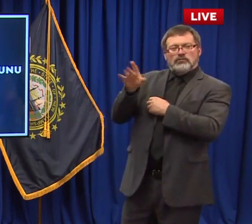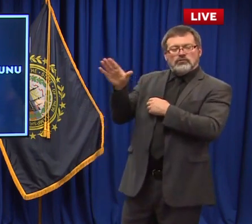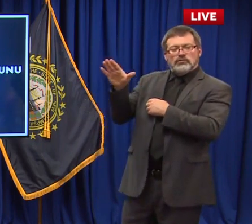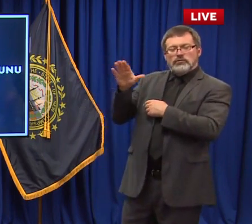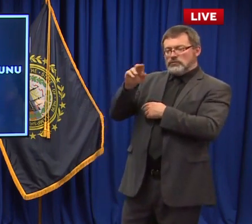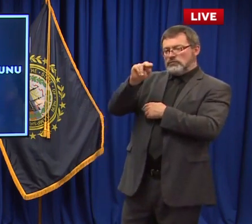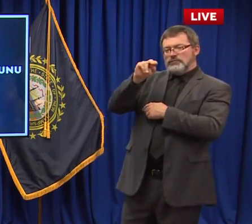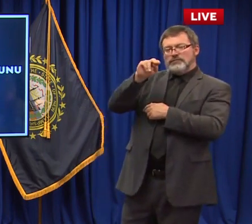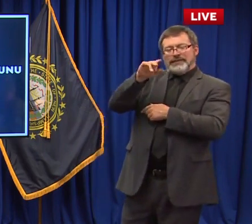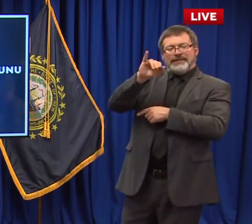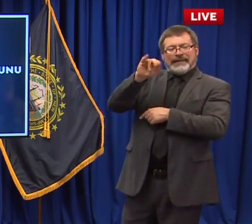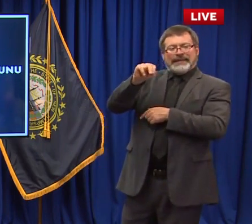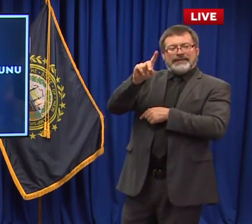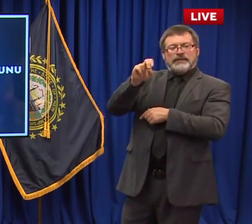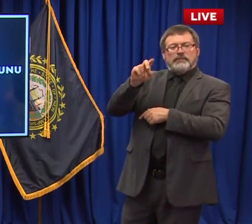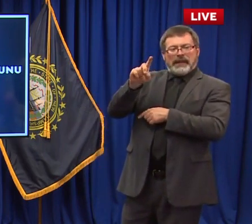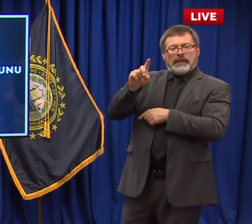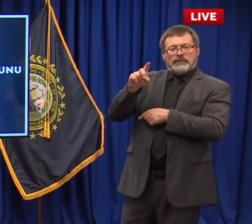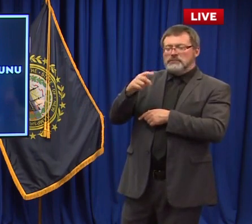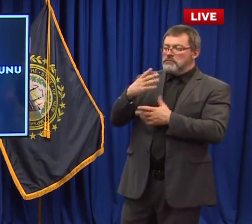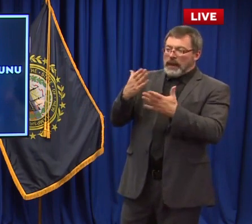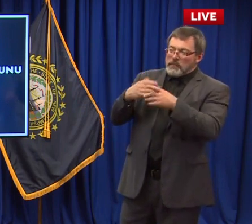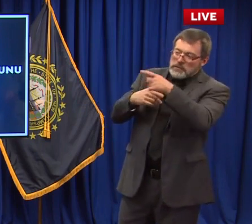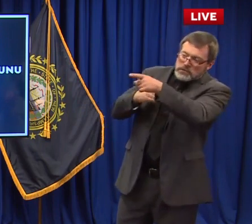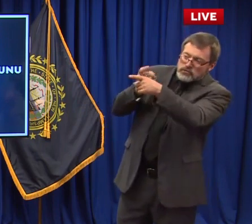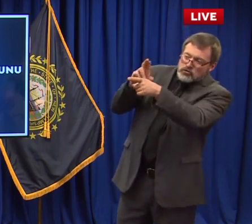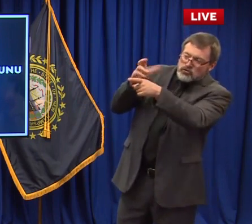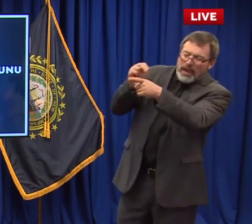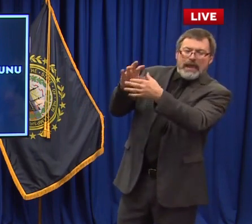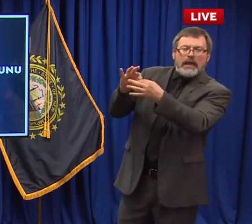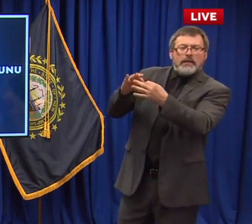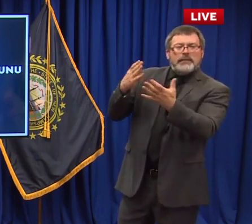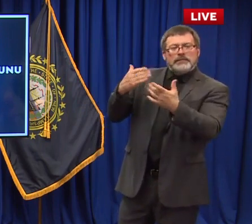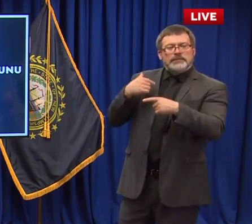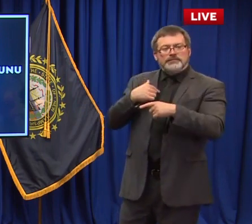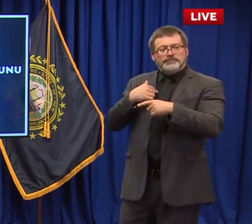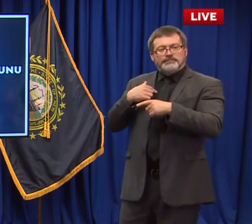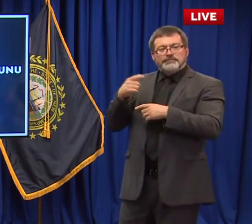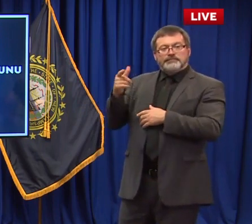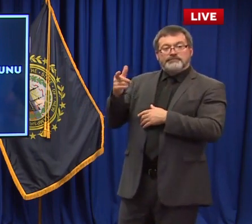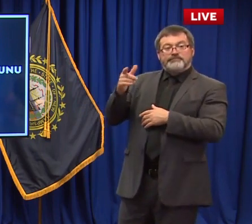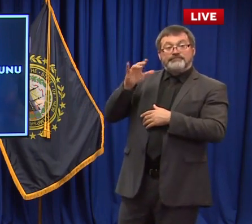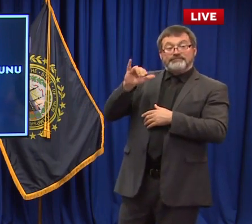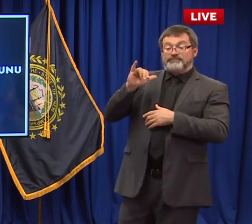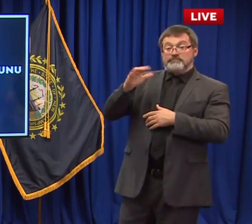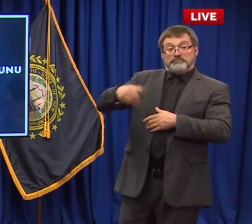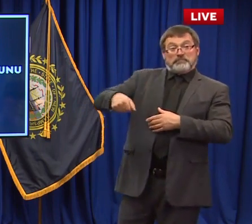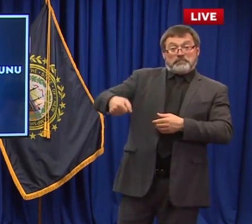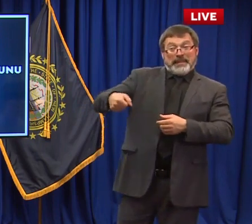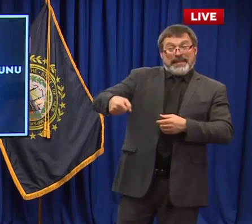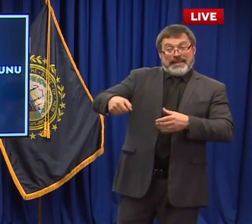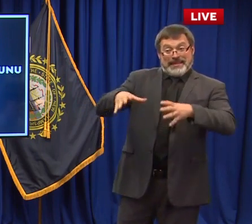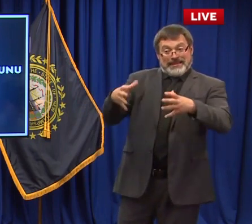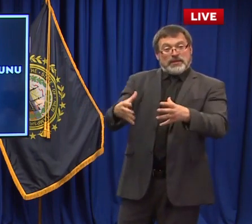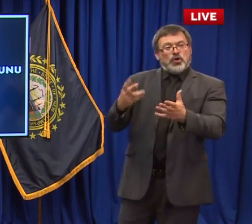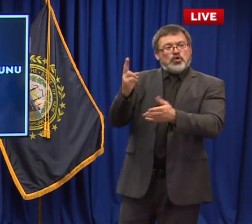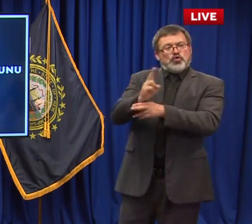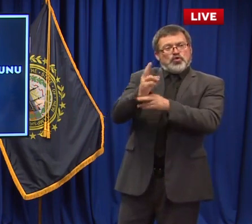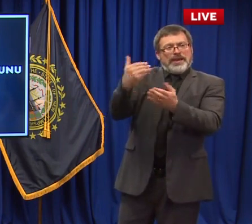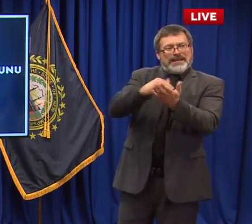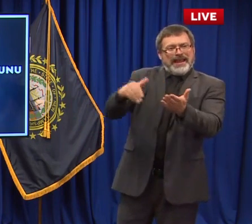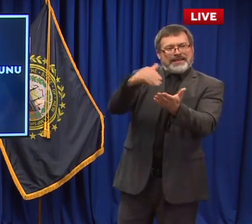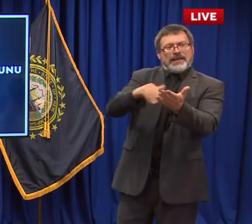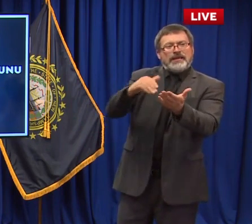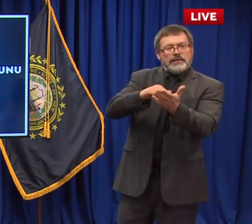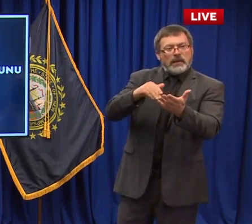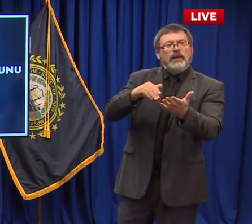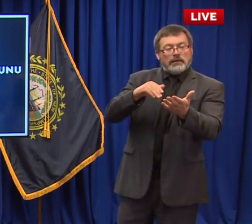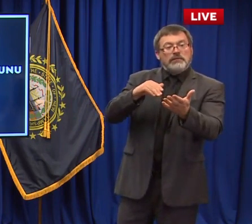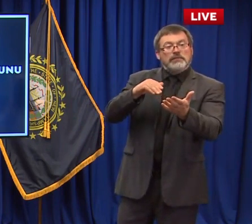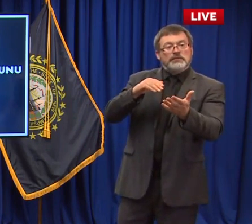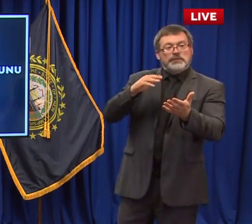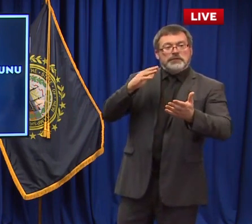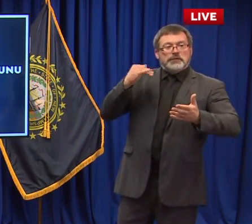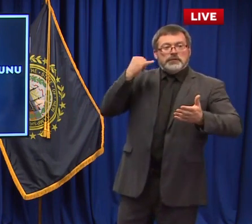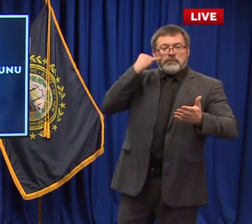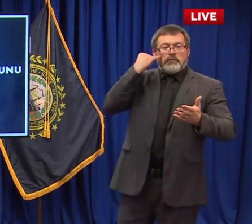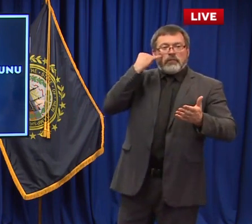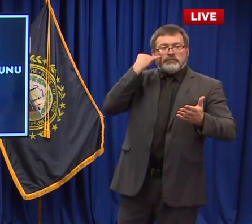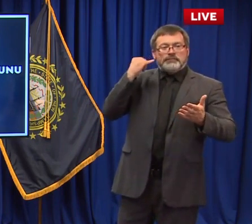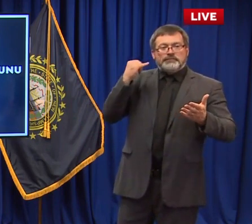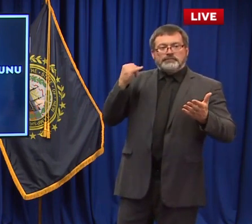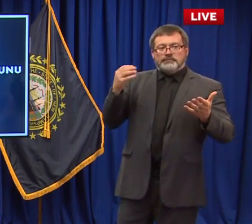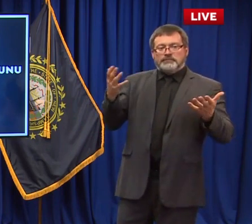GIVEN THE EXTENT OF OPENING THAT HAS ALREADY HAPPENED, IS THE RISK ANY HIGHER WITH A REASONABLE BAG THEN SAY OUR SERVER HANDING YOU FOOD AT A RESTAURANT, JUST TO COMPARE THE